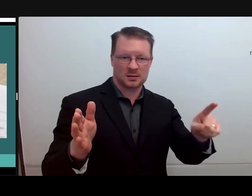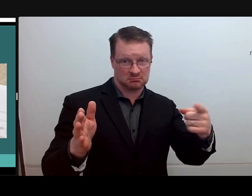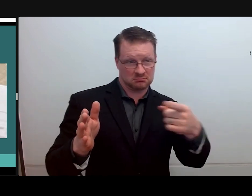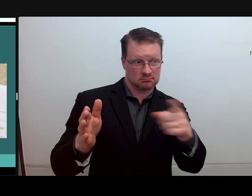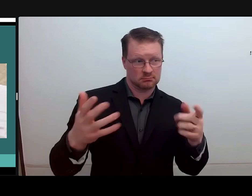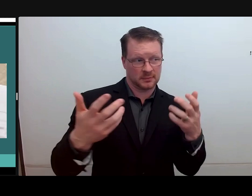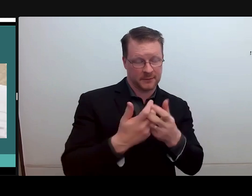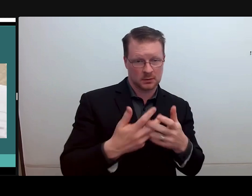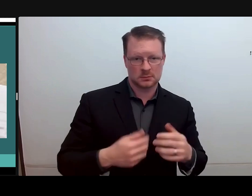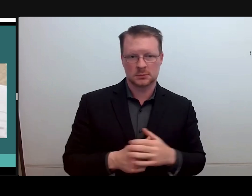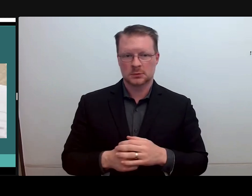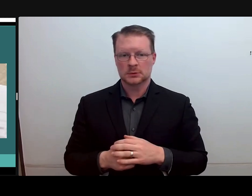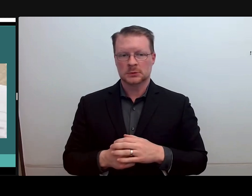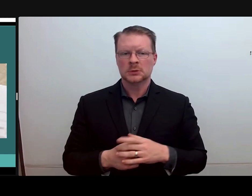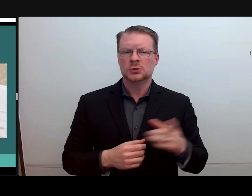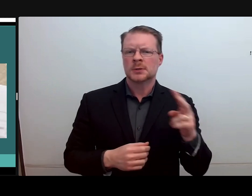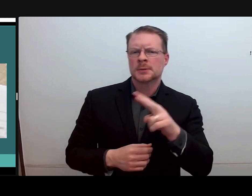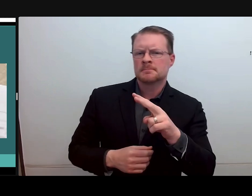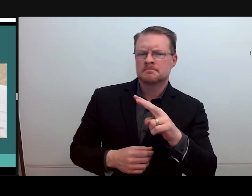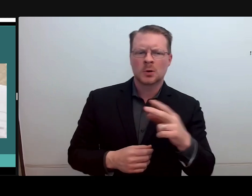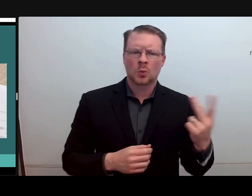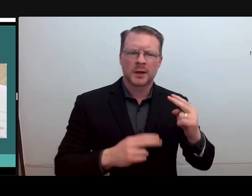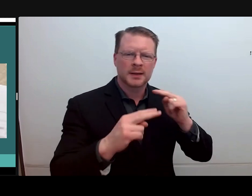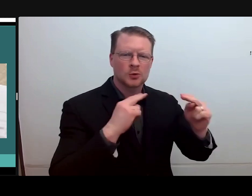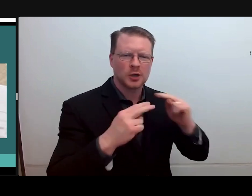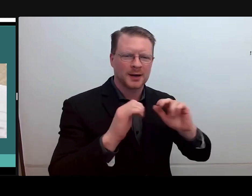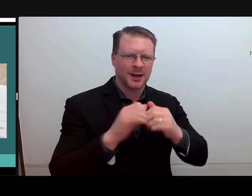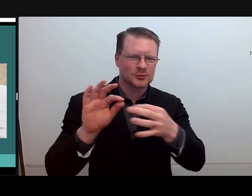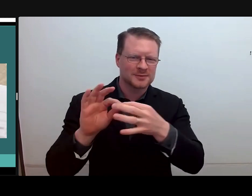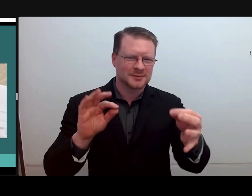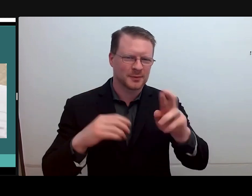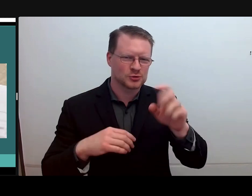it, so I typed up the prescription, asked the patient to read what I'd written, and she and I